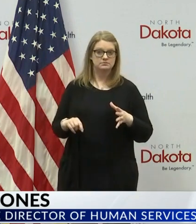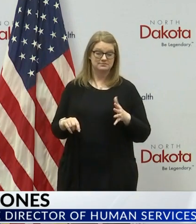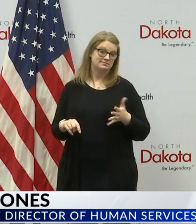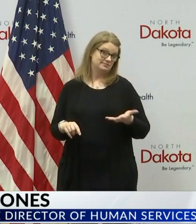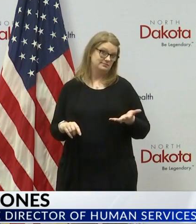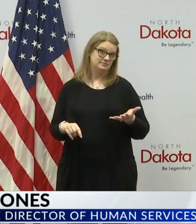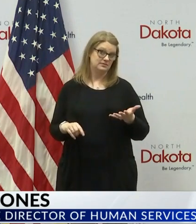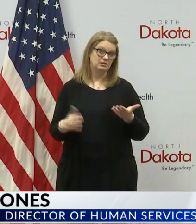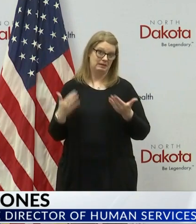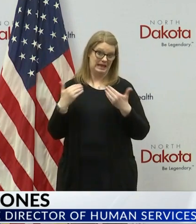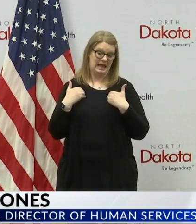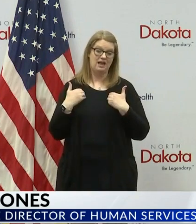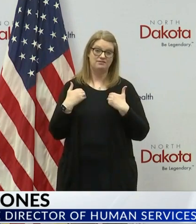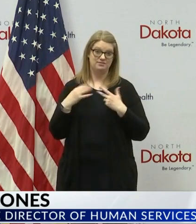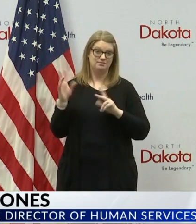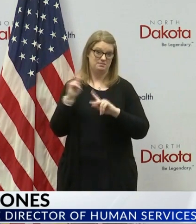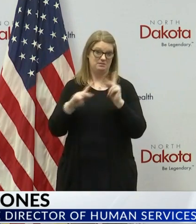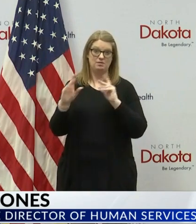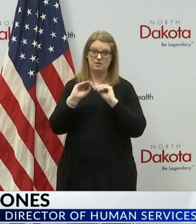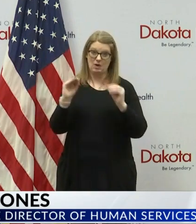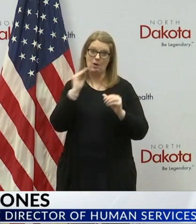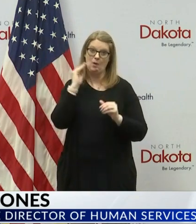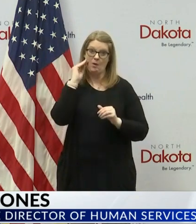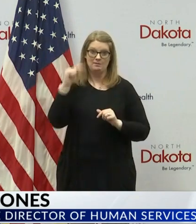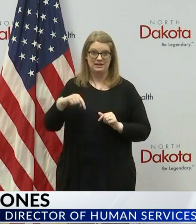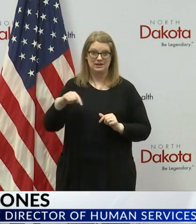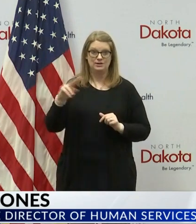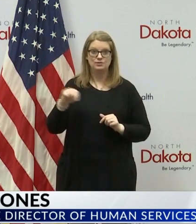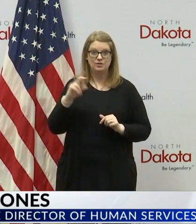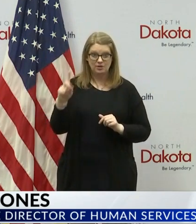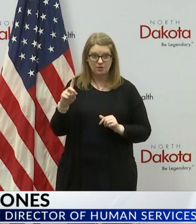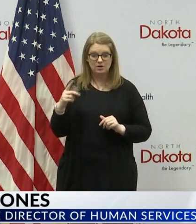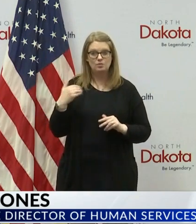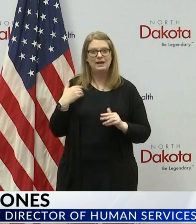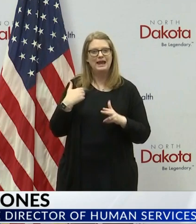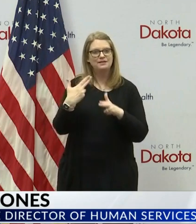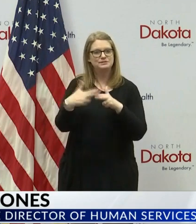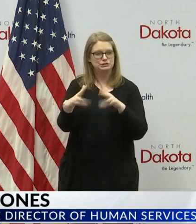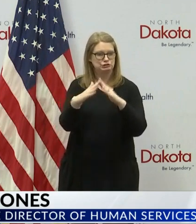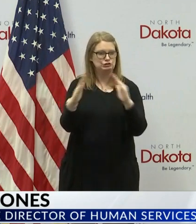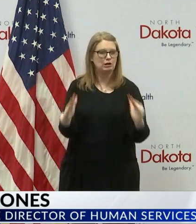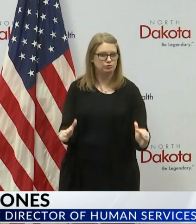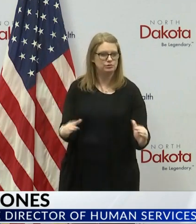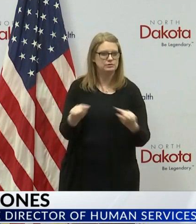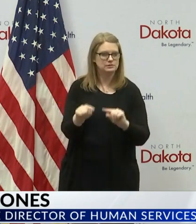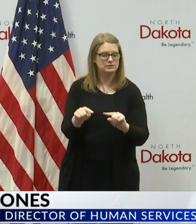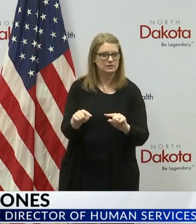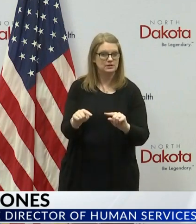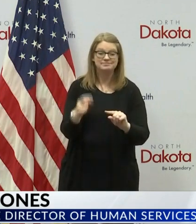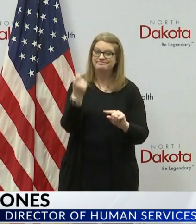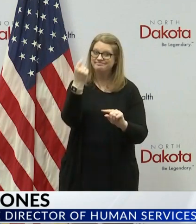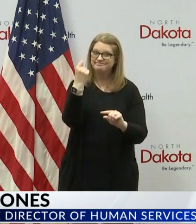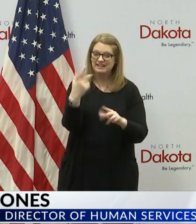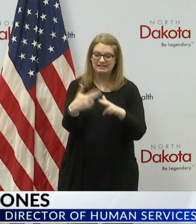IS TO LIMIT IT AS MUCH AS POSSIBLE. FINALLY I WANT TO TALK ABOUT WHAT'S GOING ON WITH THE HOMELESSNESS POPULATION. AS MANY OF YOU MAY NOT KNOW, WE